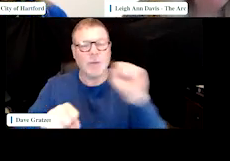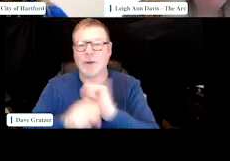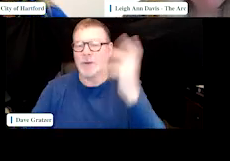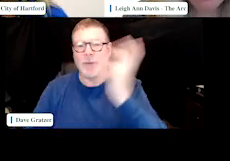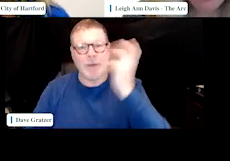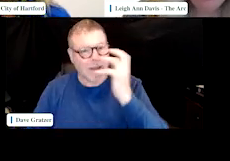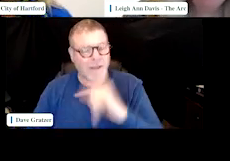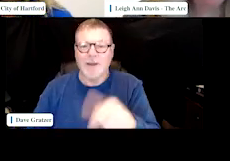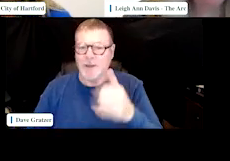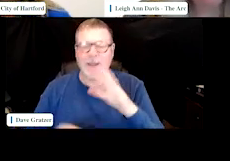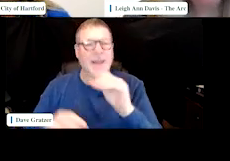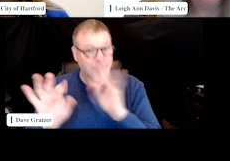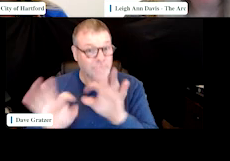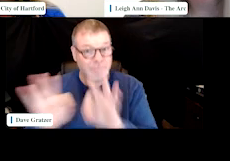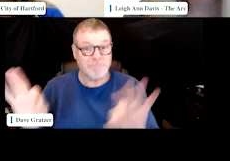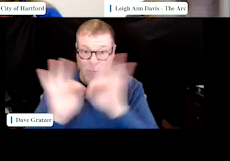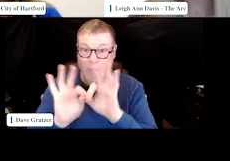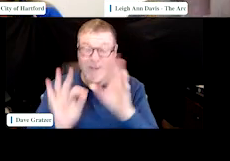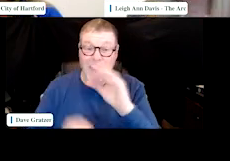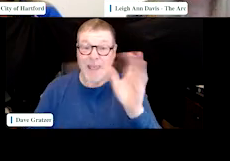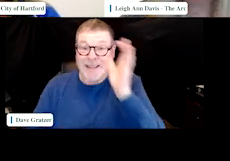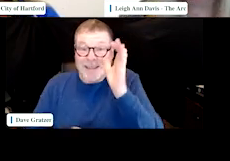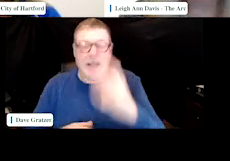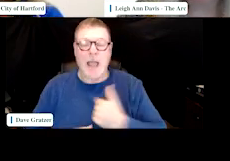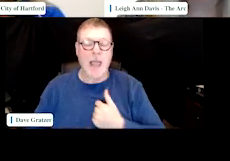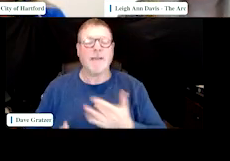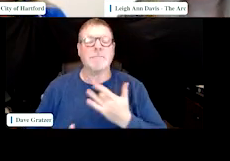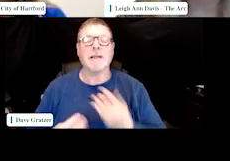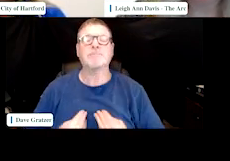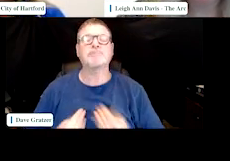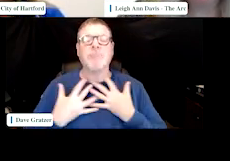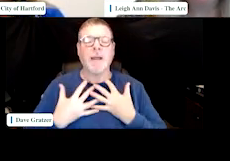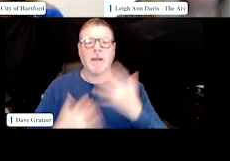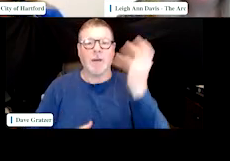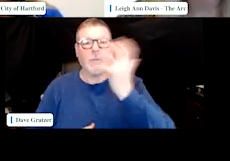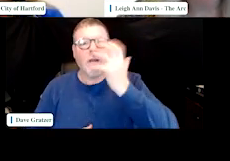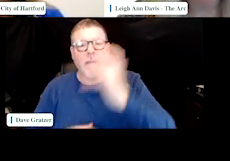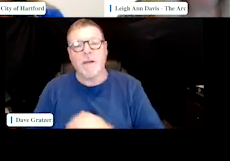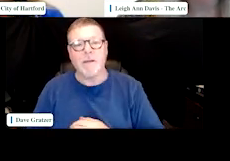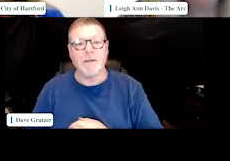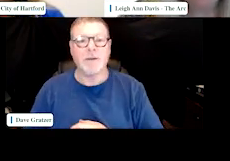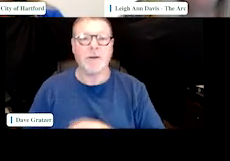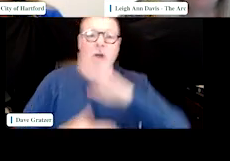and important work, and just listening to all of it, I'm inspired to think about all the different ways